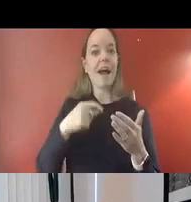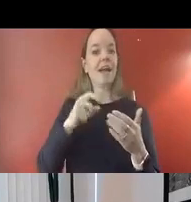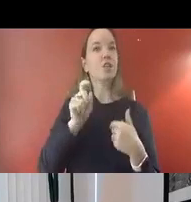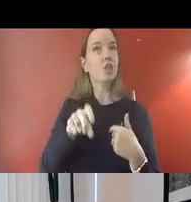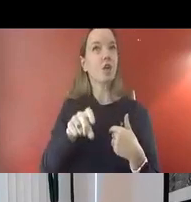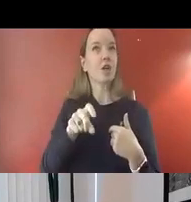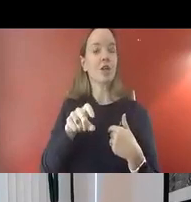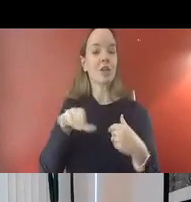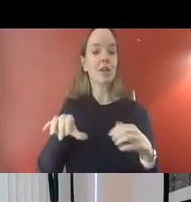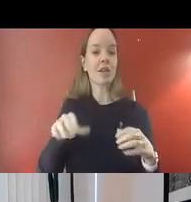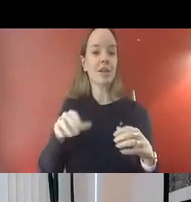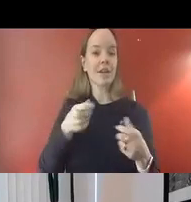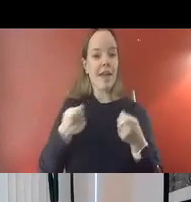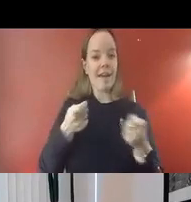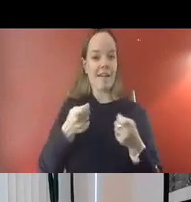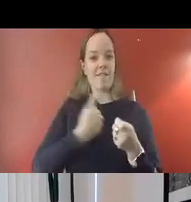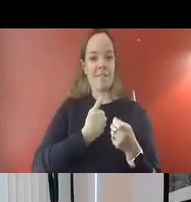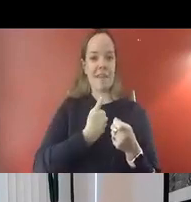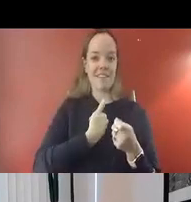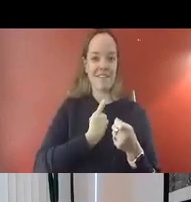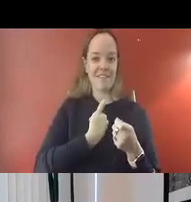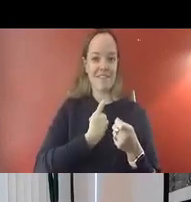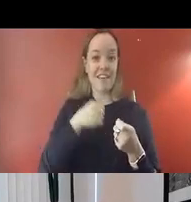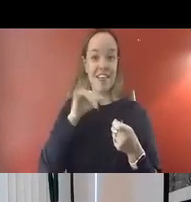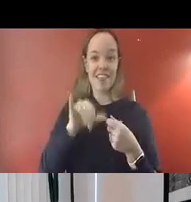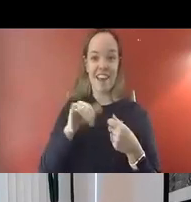fact can become one of the biggest be able to handle ourselves. And that in barriers that we have to taking care of fact can become one of the biggest